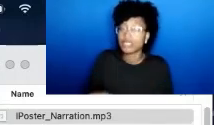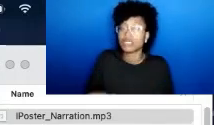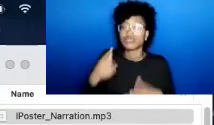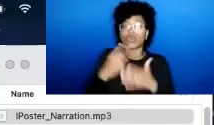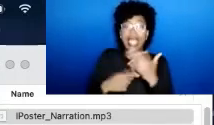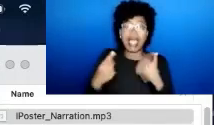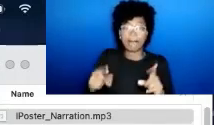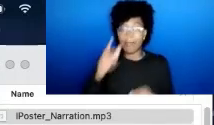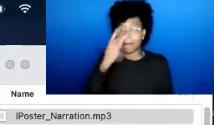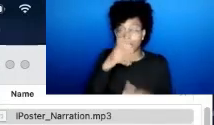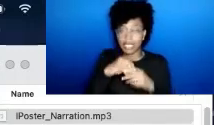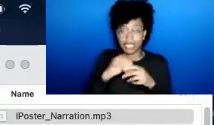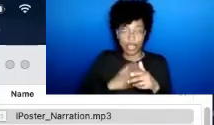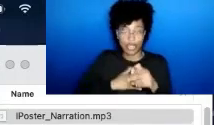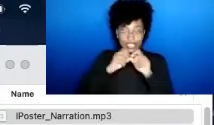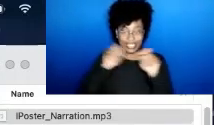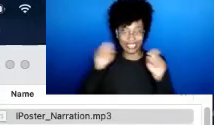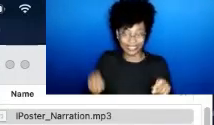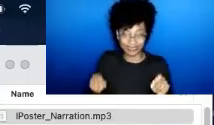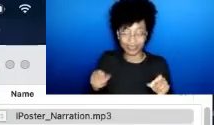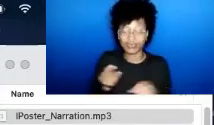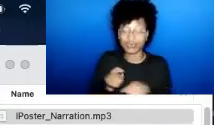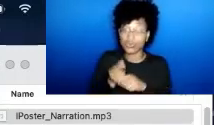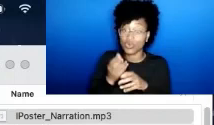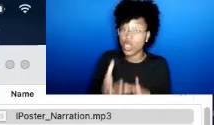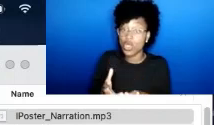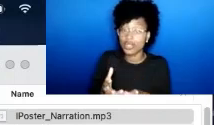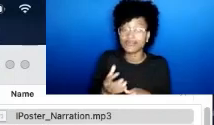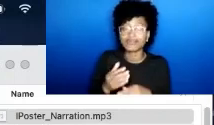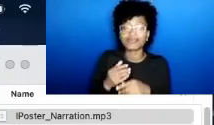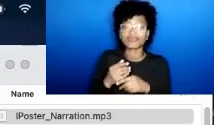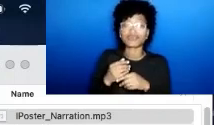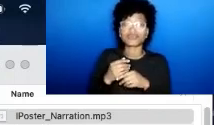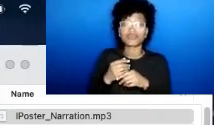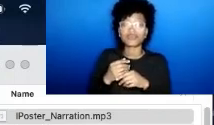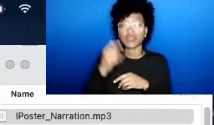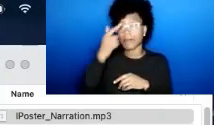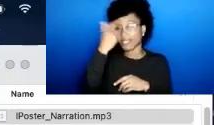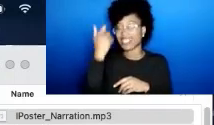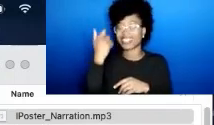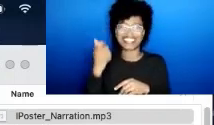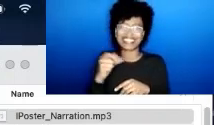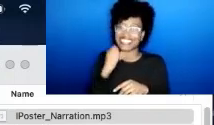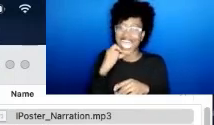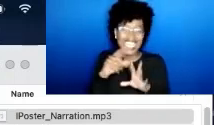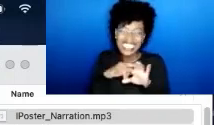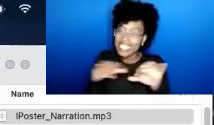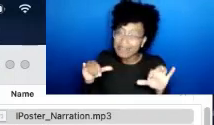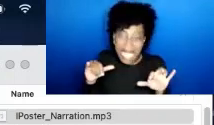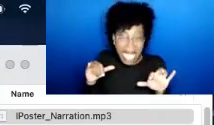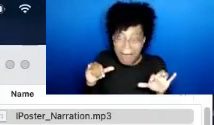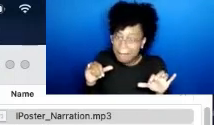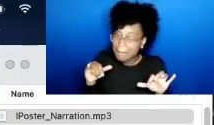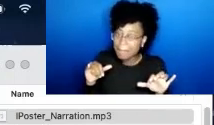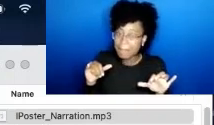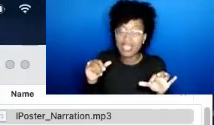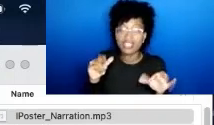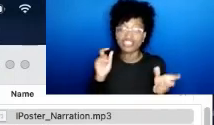our system which has caused -- because of the asynchronous nature of changing from standard